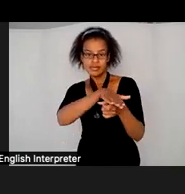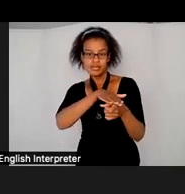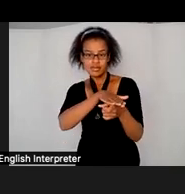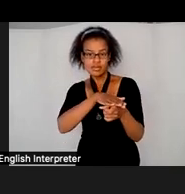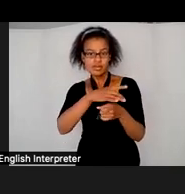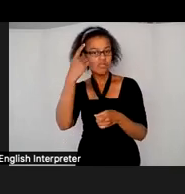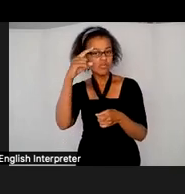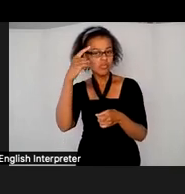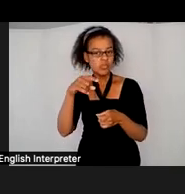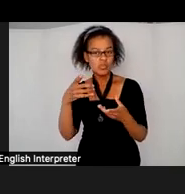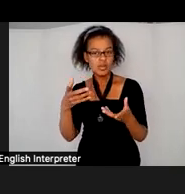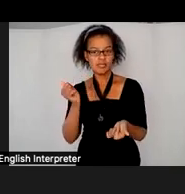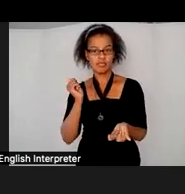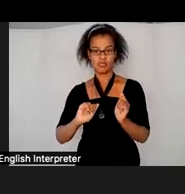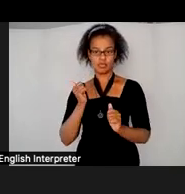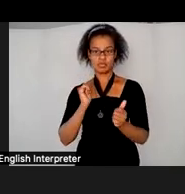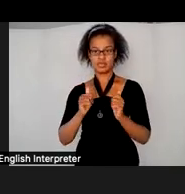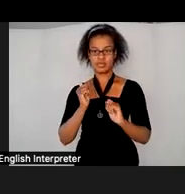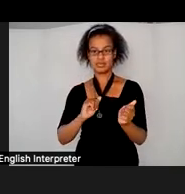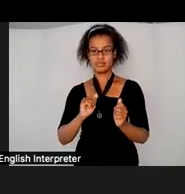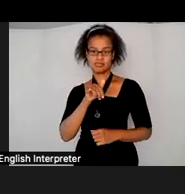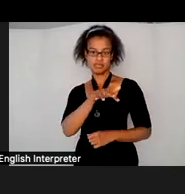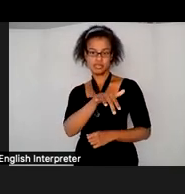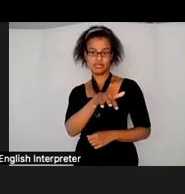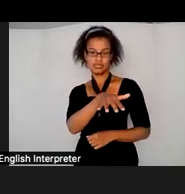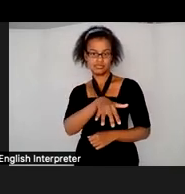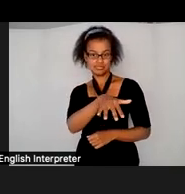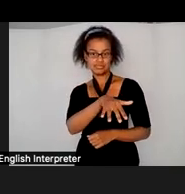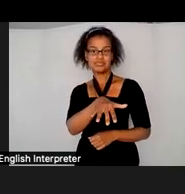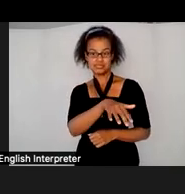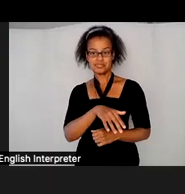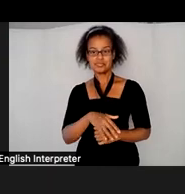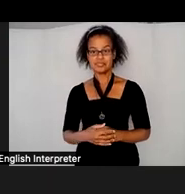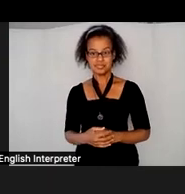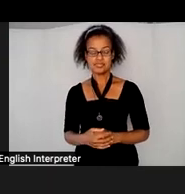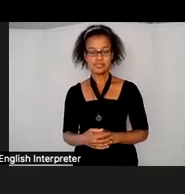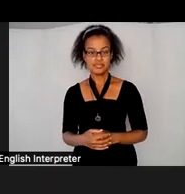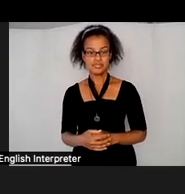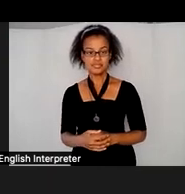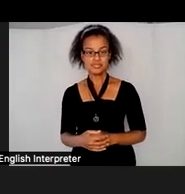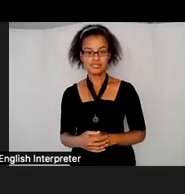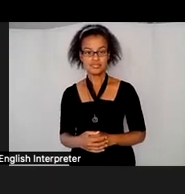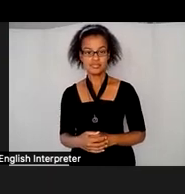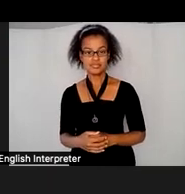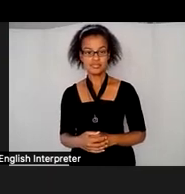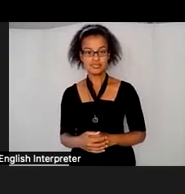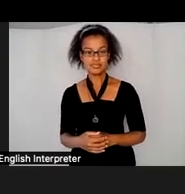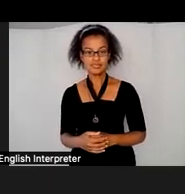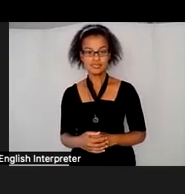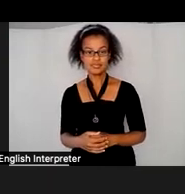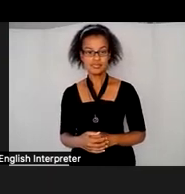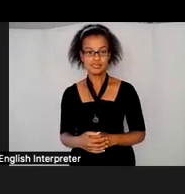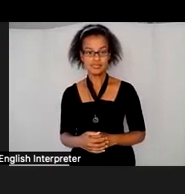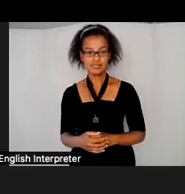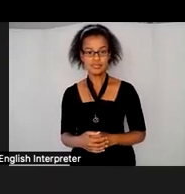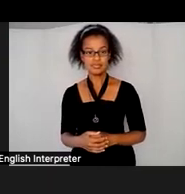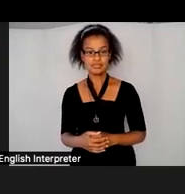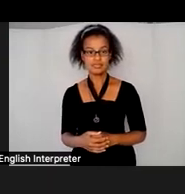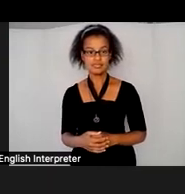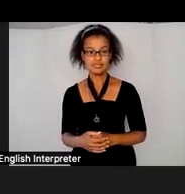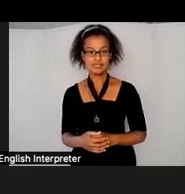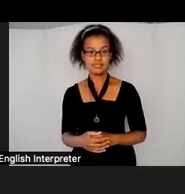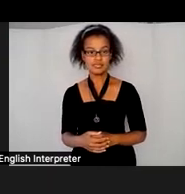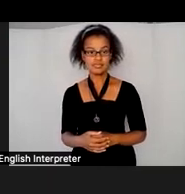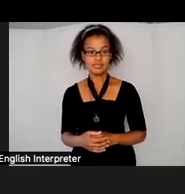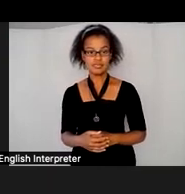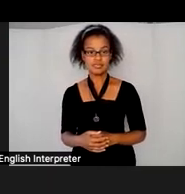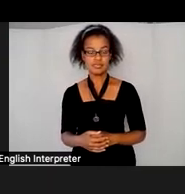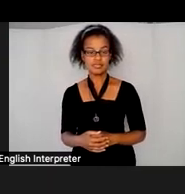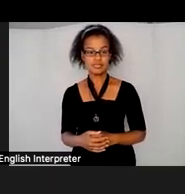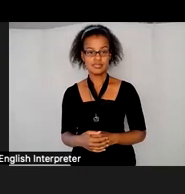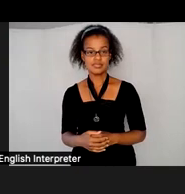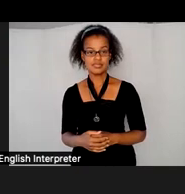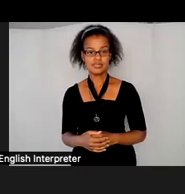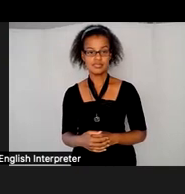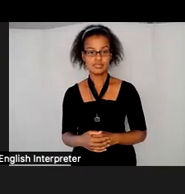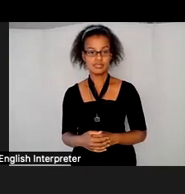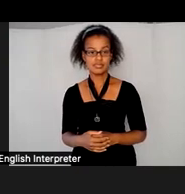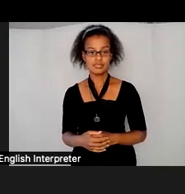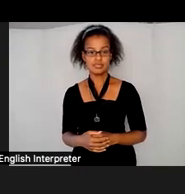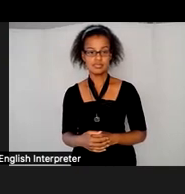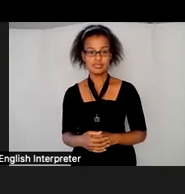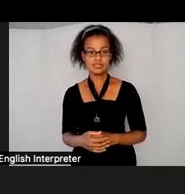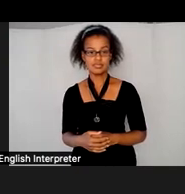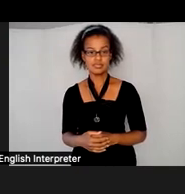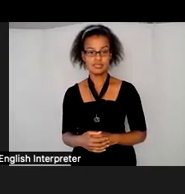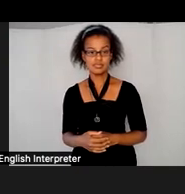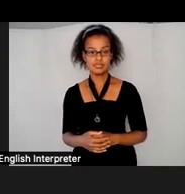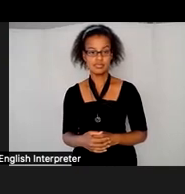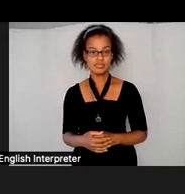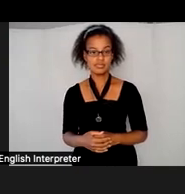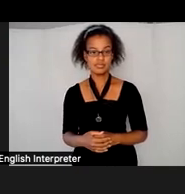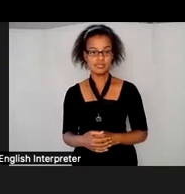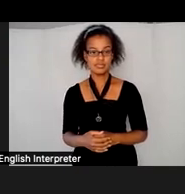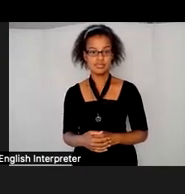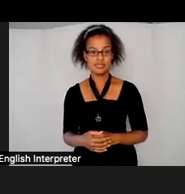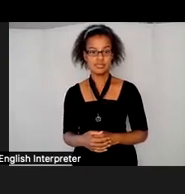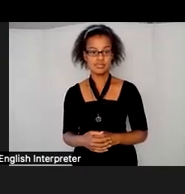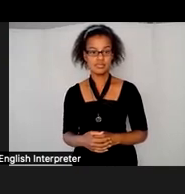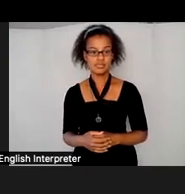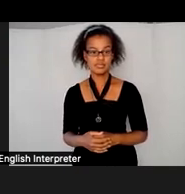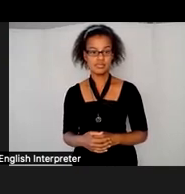performances to happen.